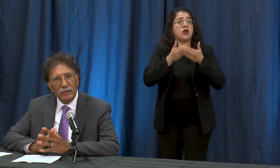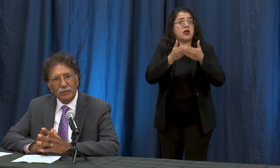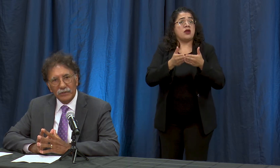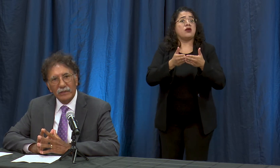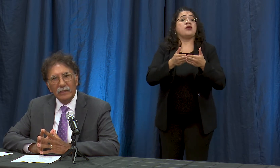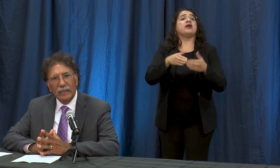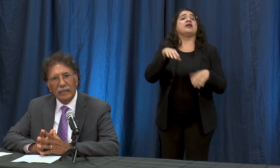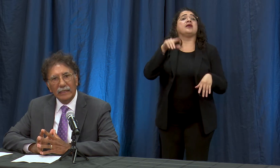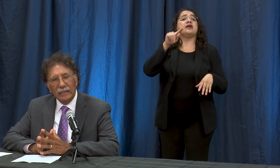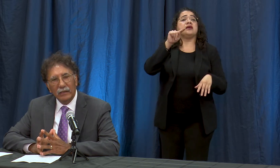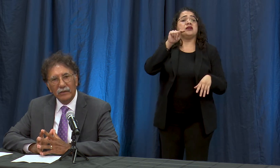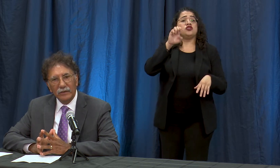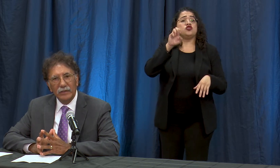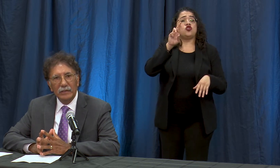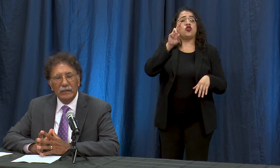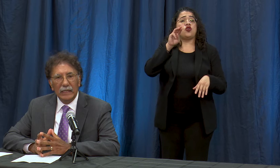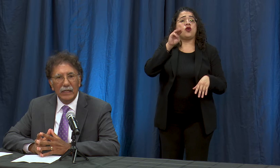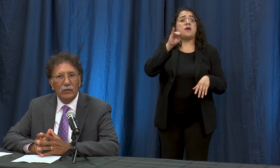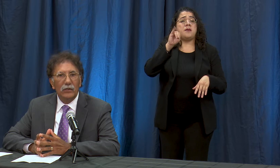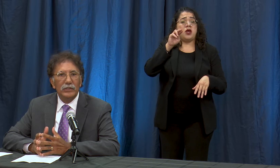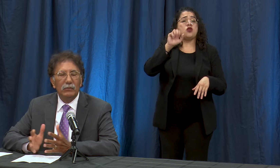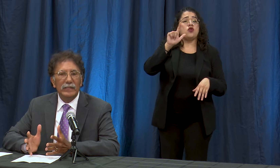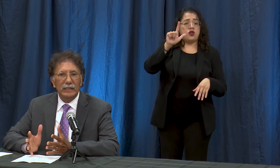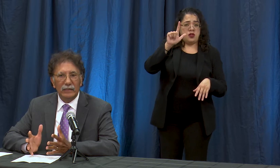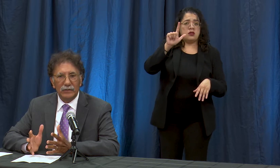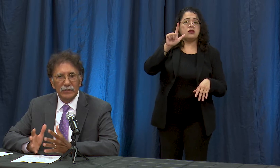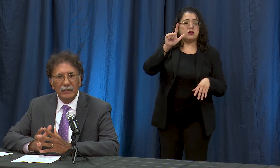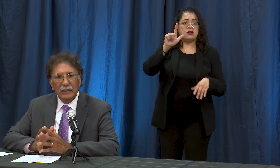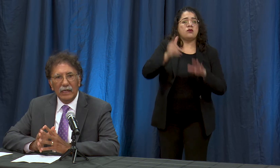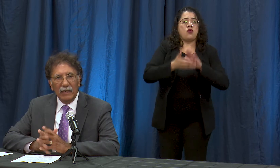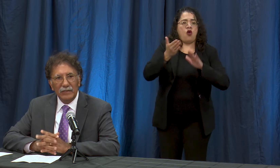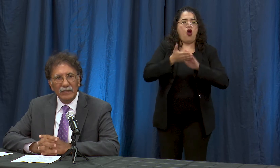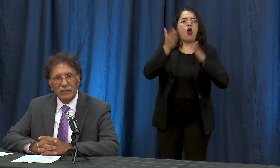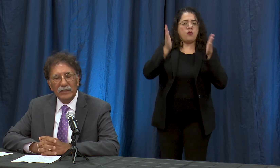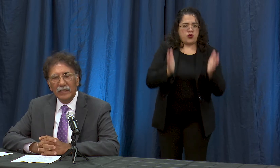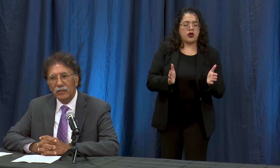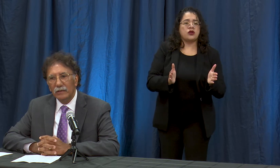shippers and the carriers and of course the retailer's. Obviously as a nation